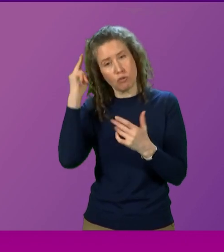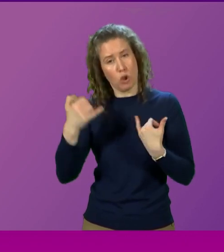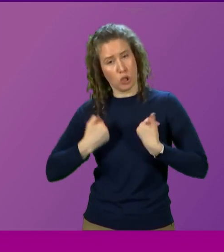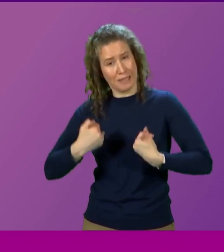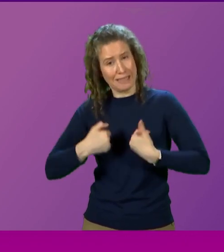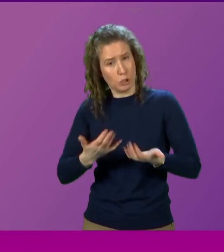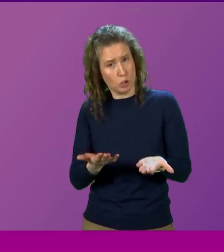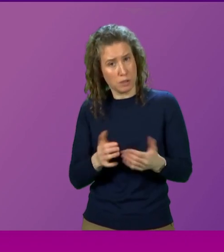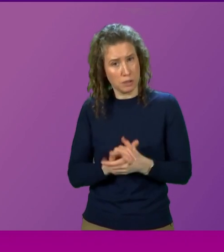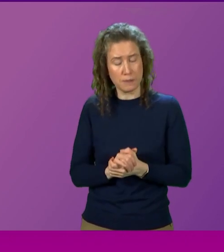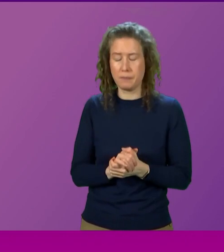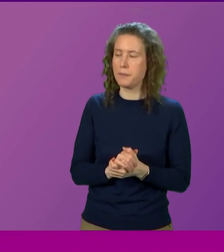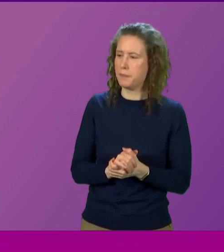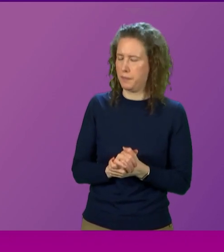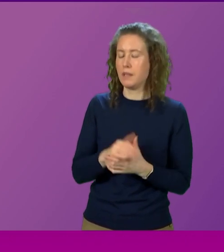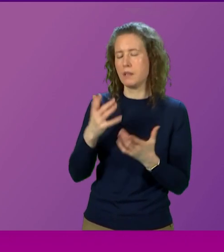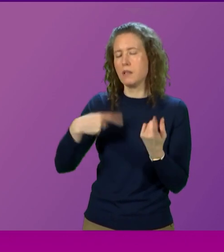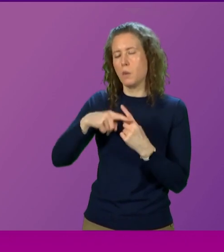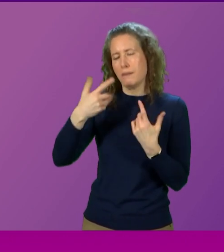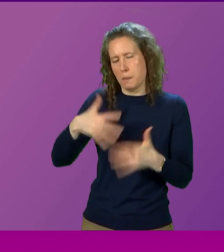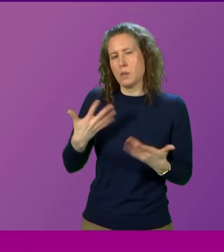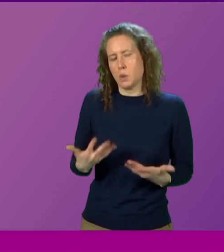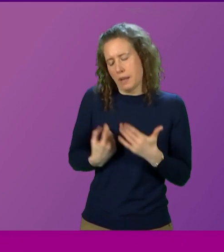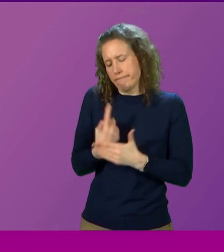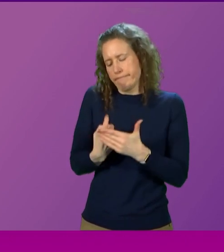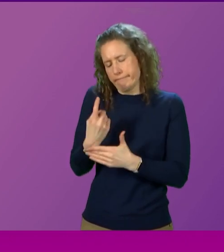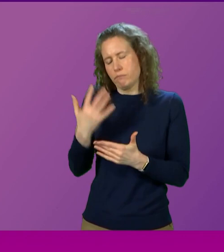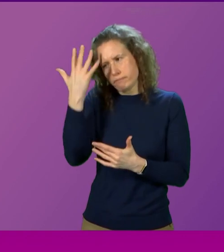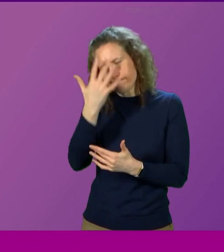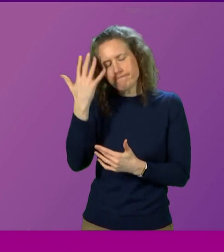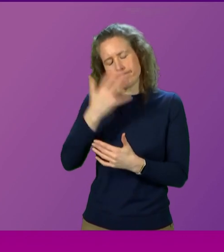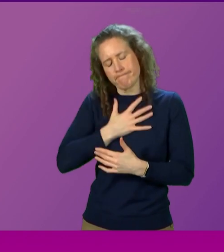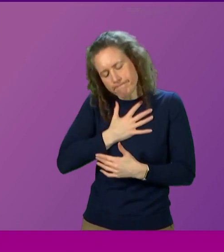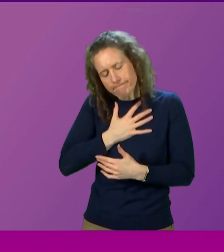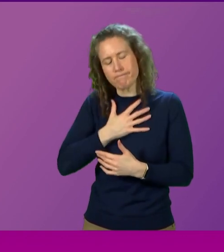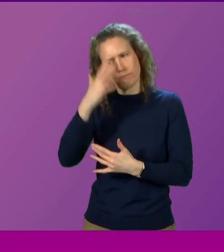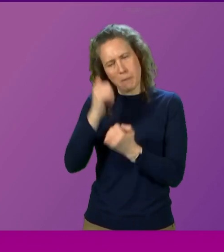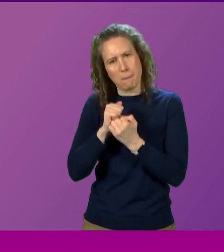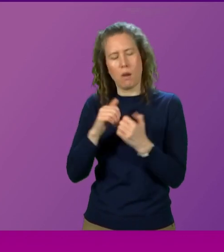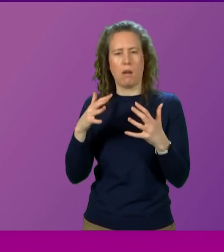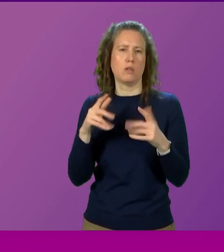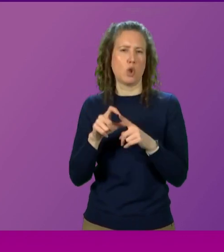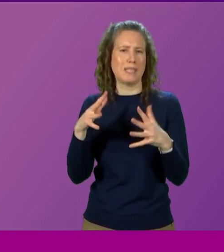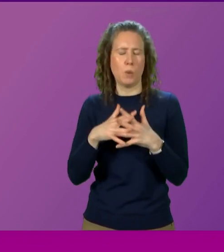As we reflected earlier today, Doddie Weir was a Scottish sporting legend.